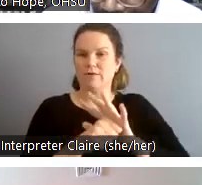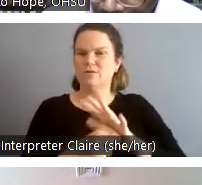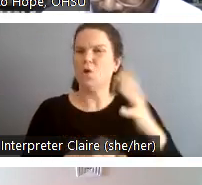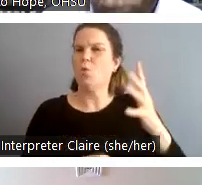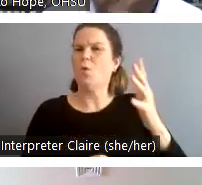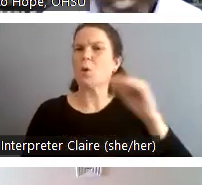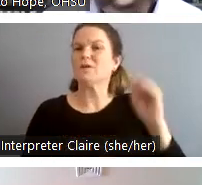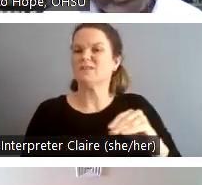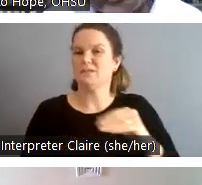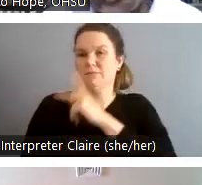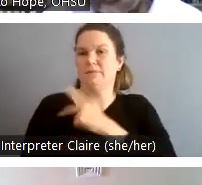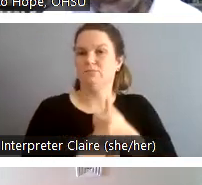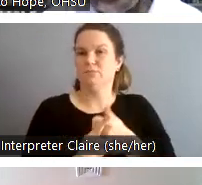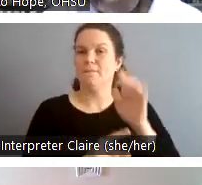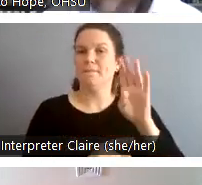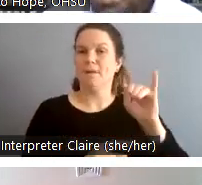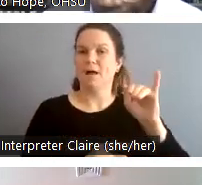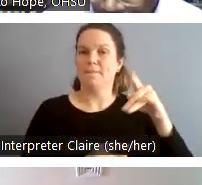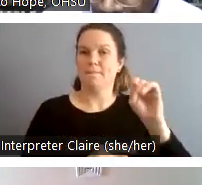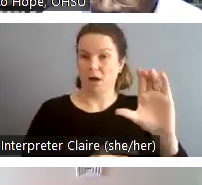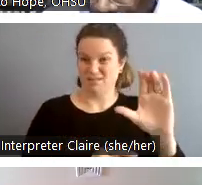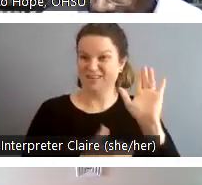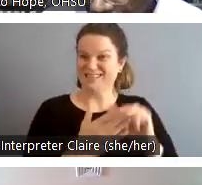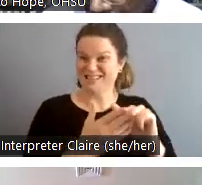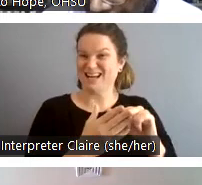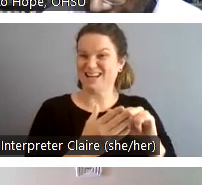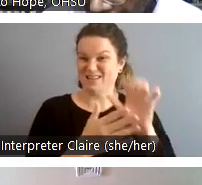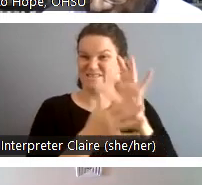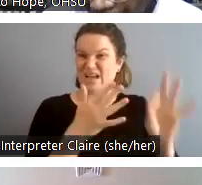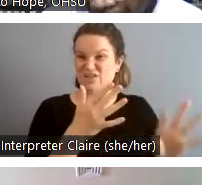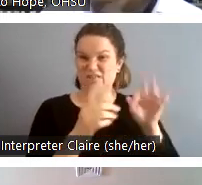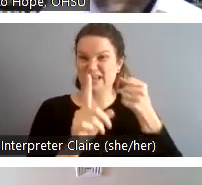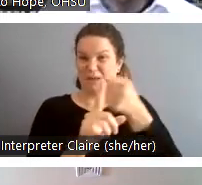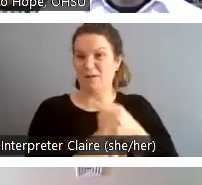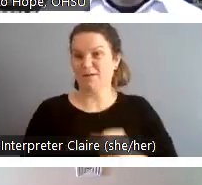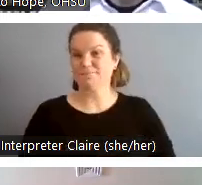patients that are BIPOC? Is that a factor that can impact?